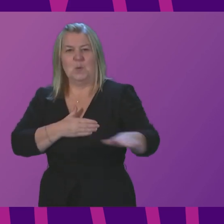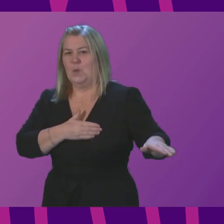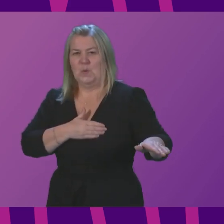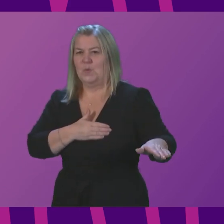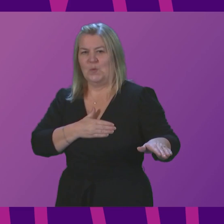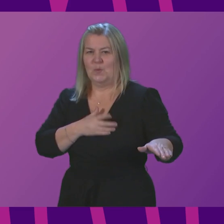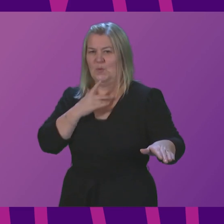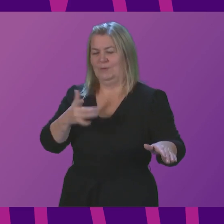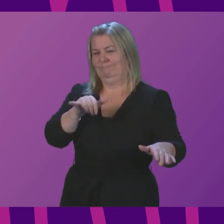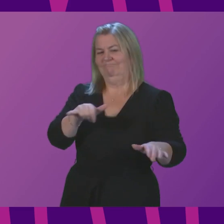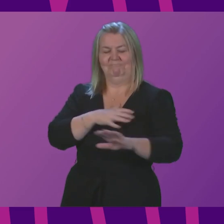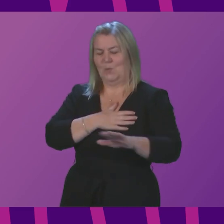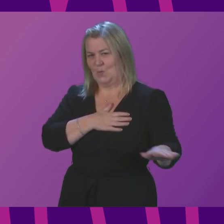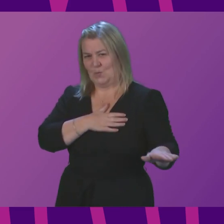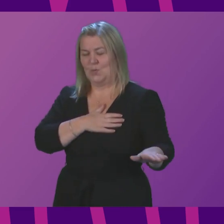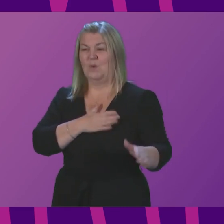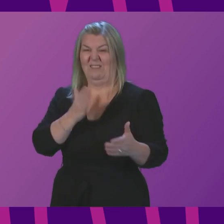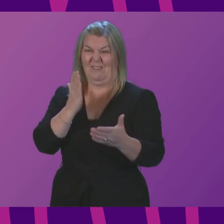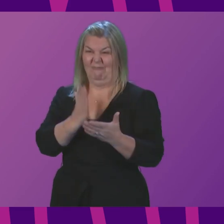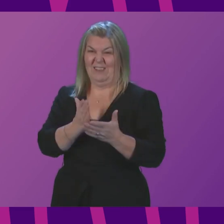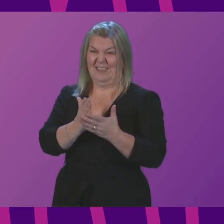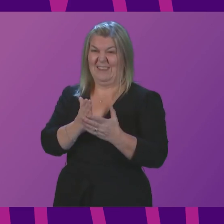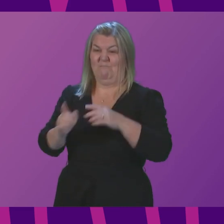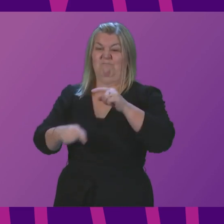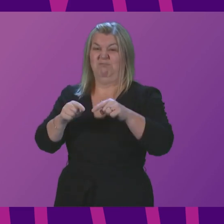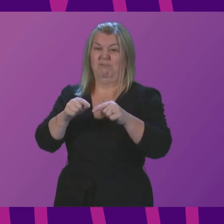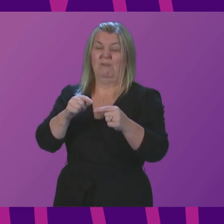not to Scottish ministers but to those who are working hard—and have worked so incredibly